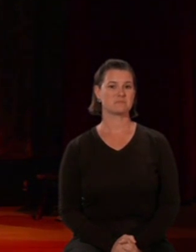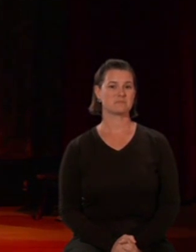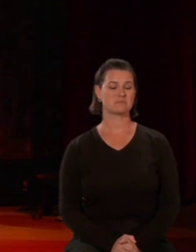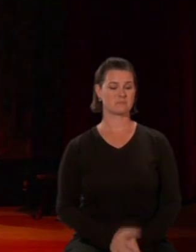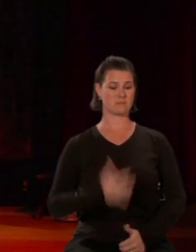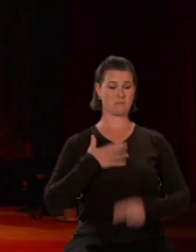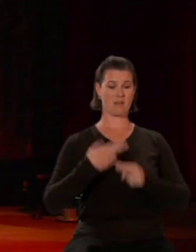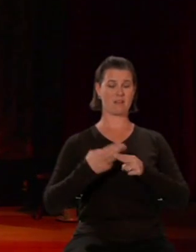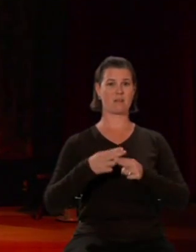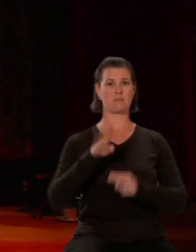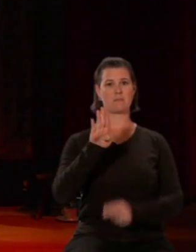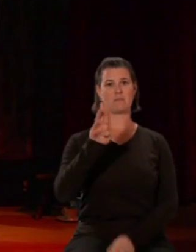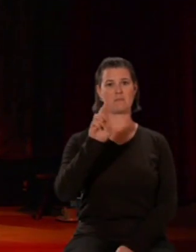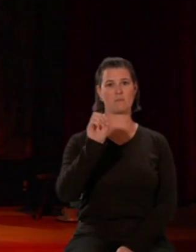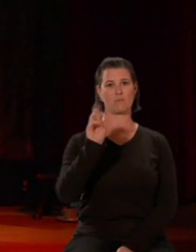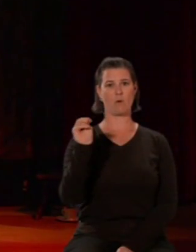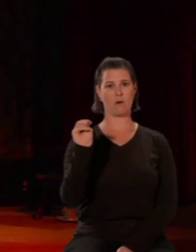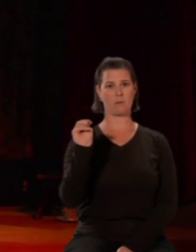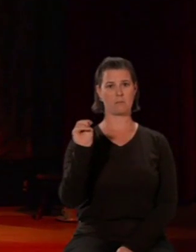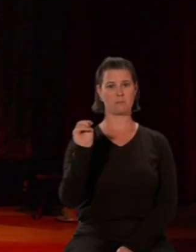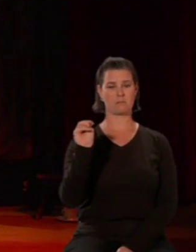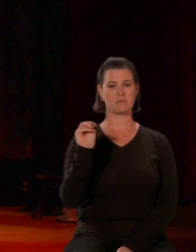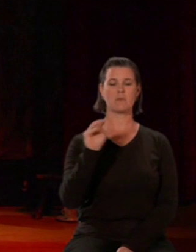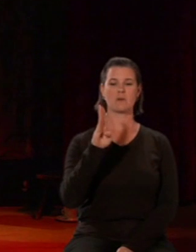My name's Brom. Brom Bones.